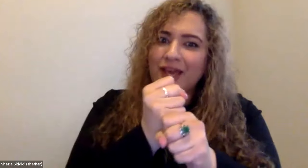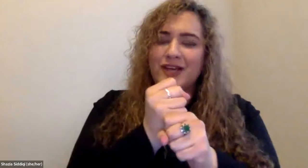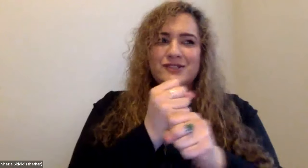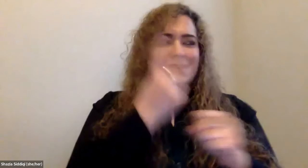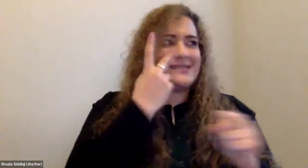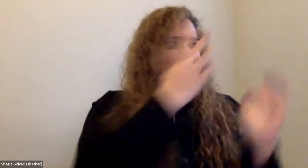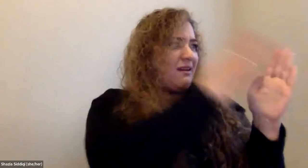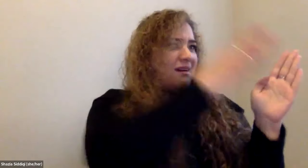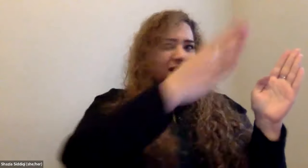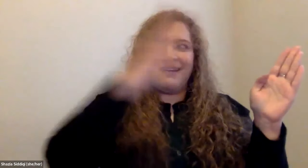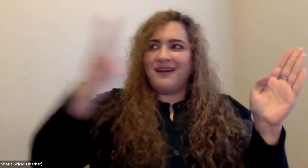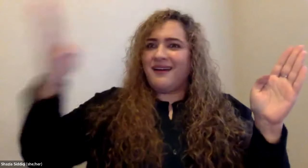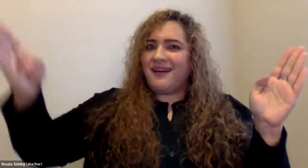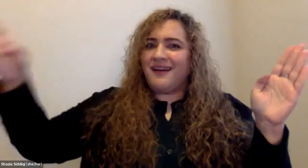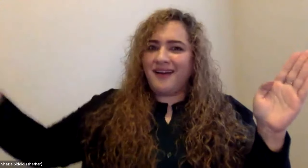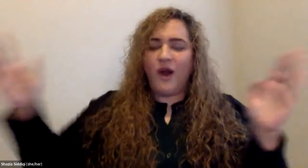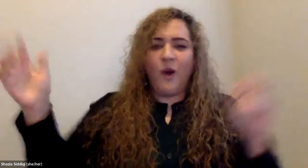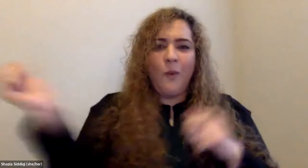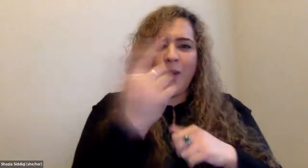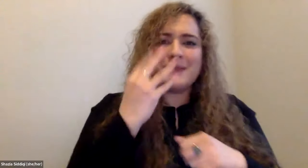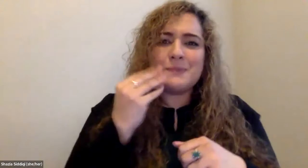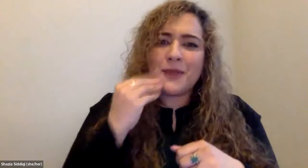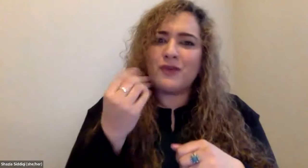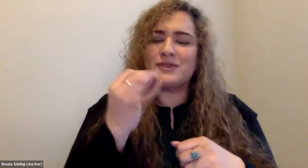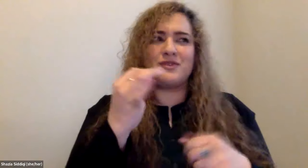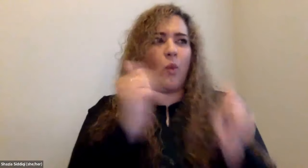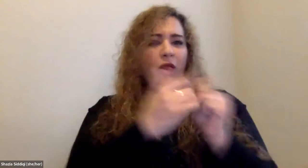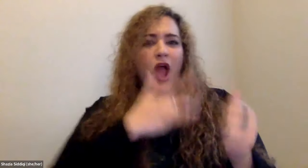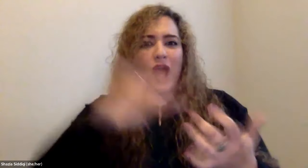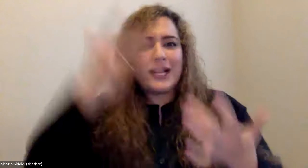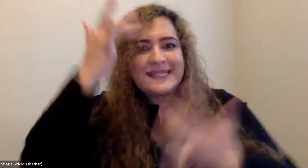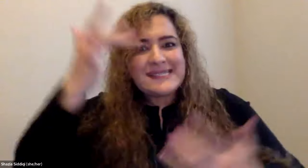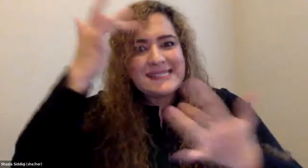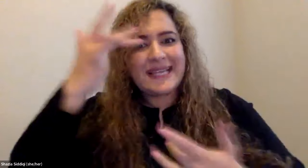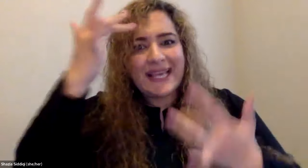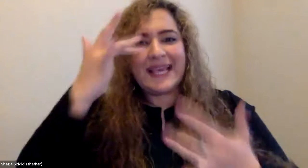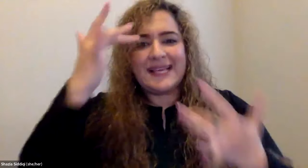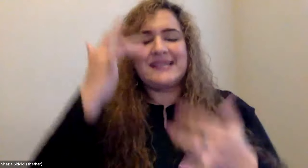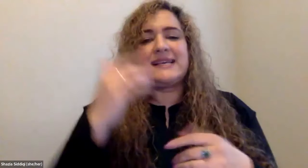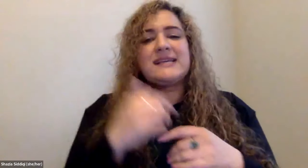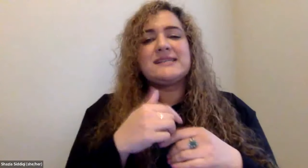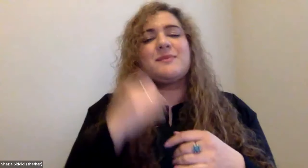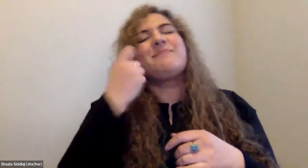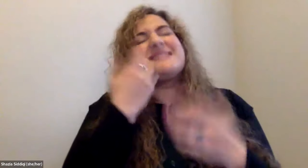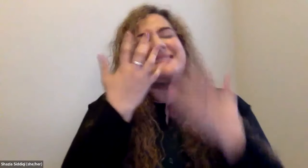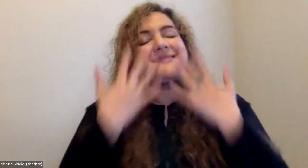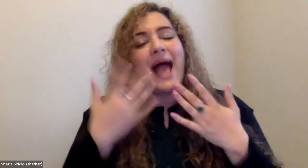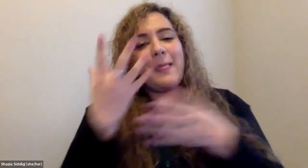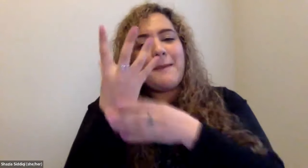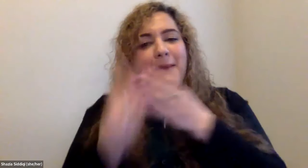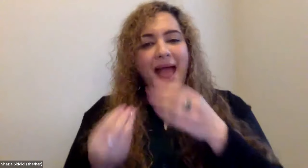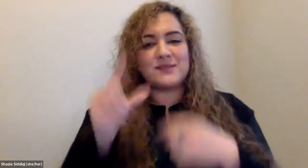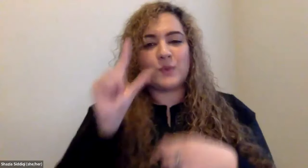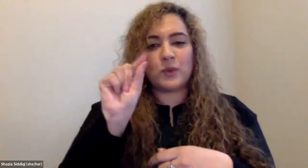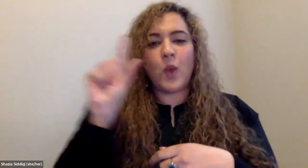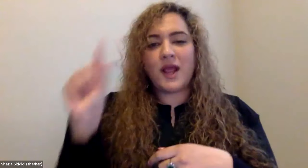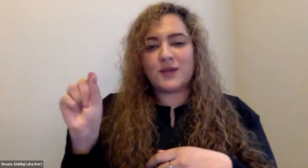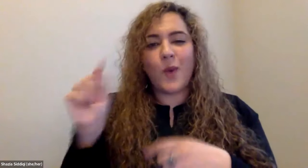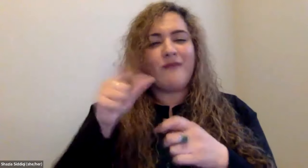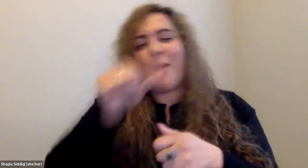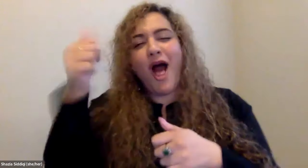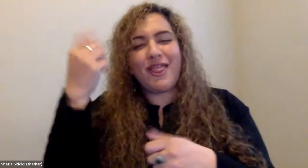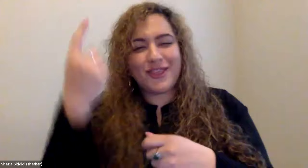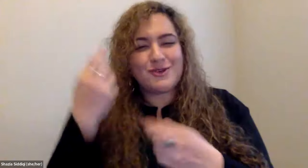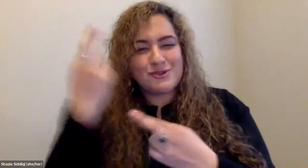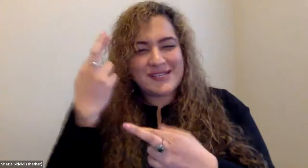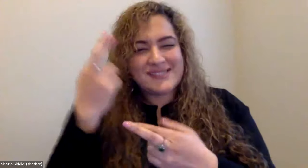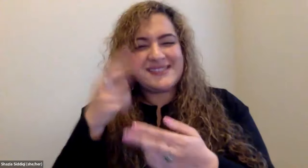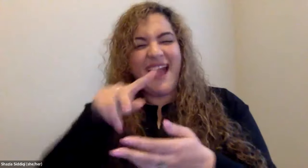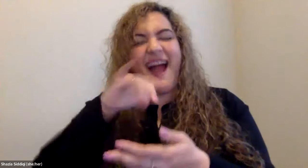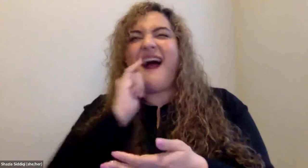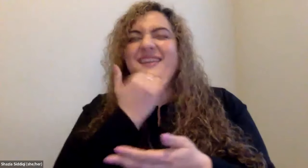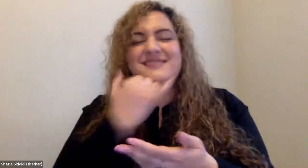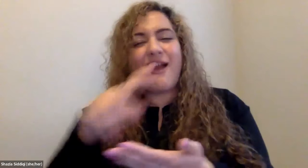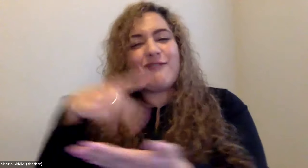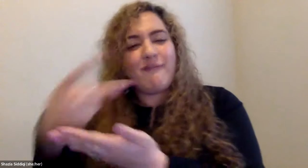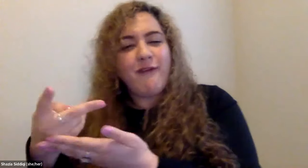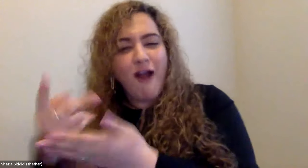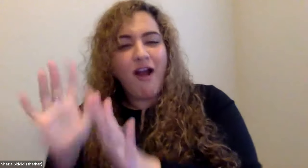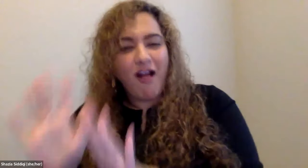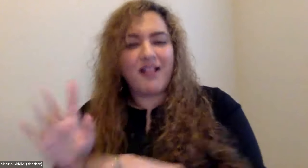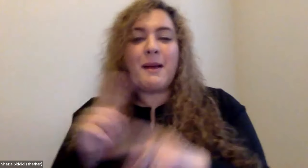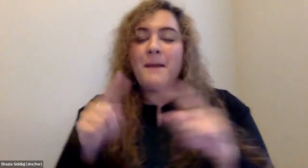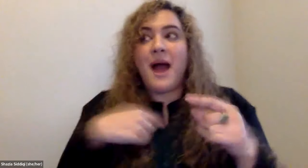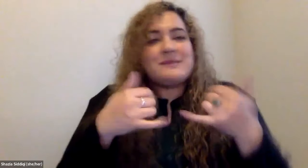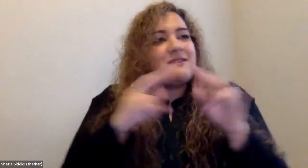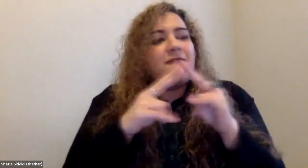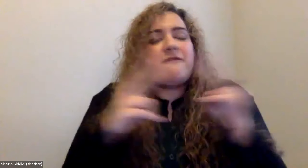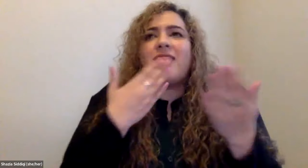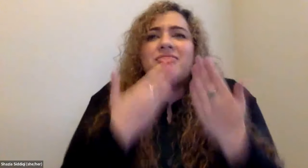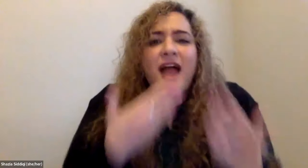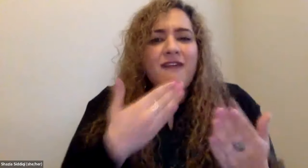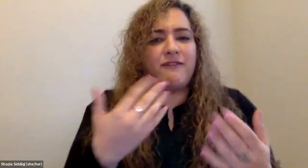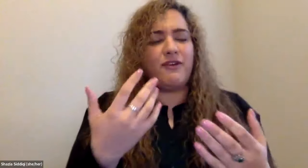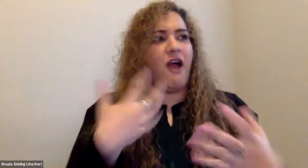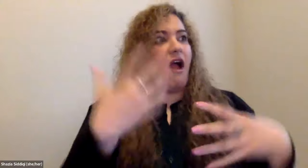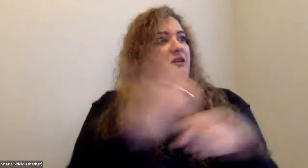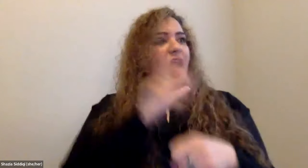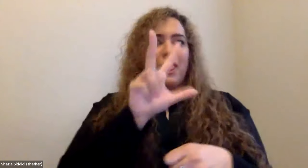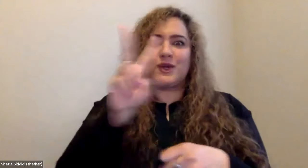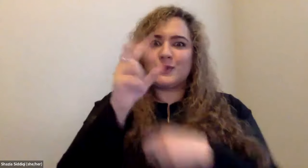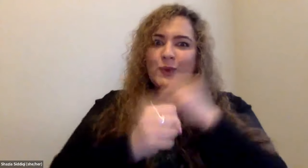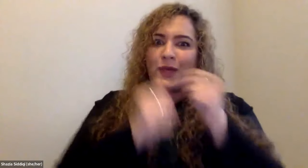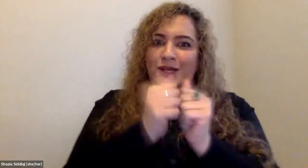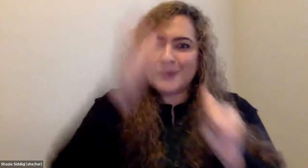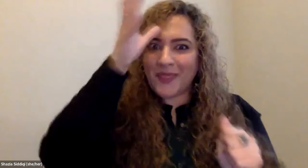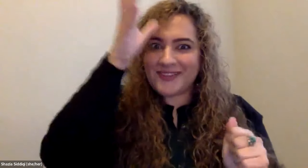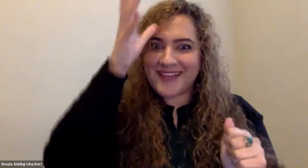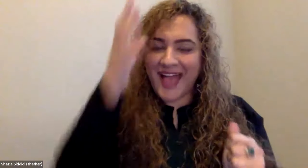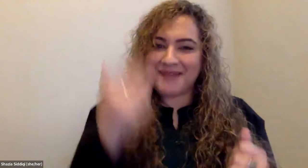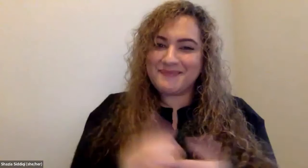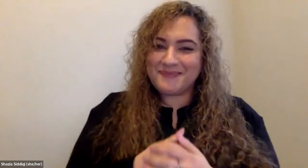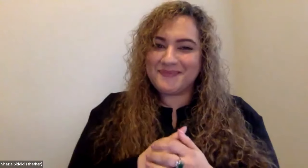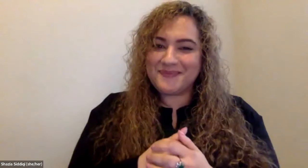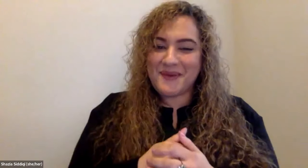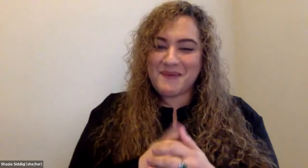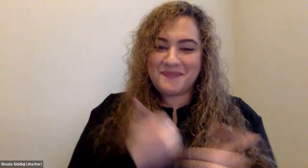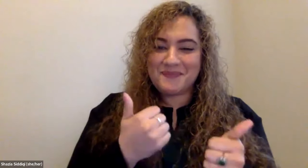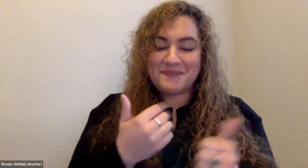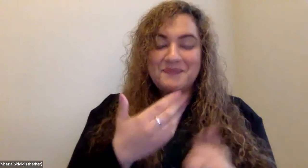Cristine Saunders: We got 32 more years to see the progress and the experience of heart disease and the things that were there for him, sadly, he passed away in 2020 for other reasons, from an accidental fall but i'm still very grateful that we got another 32 years with my father.